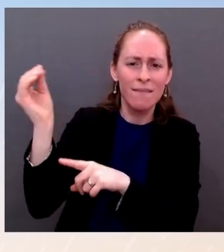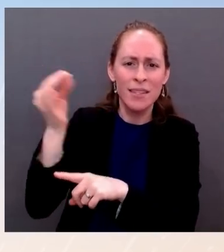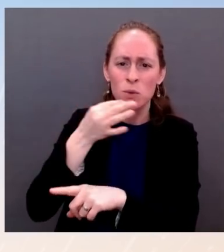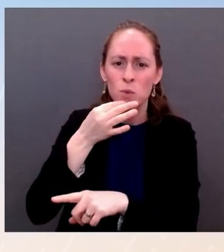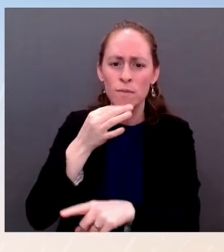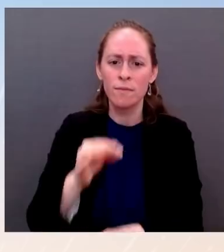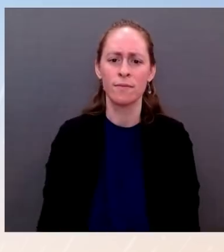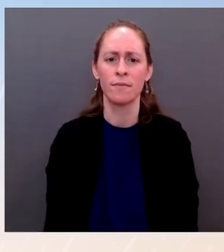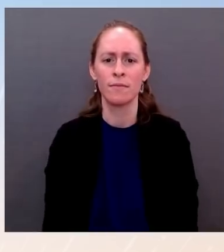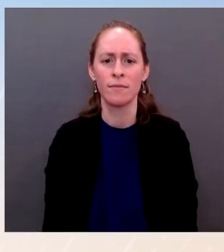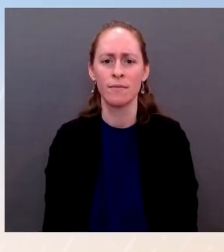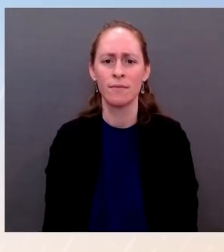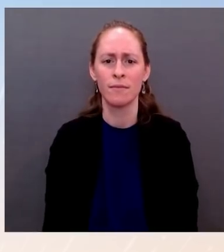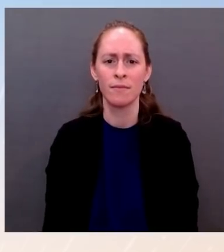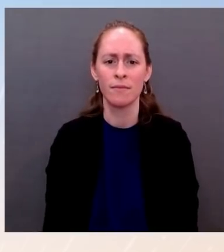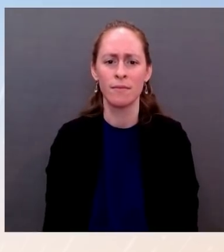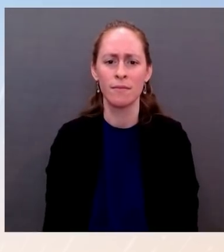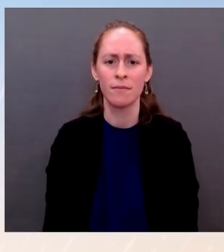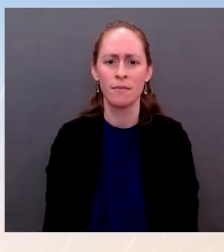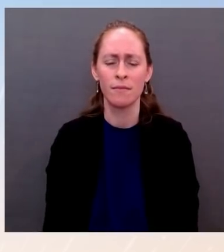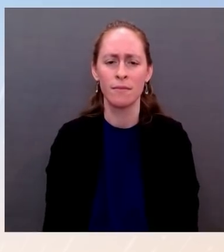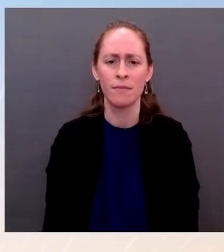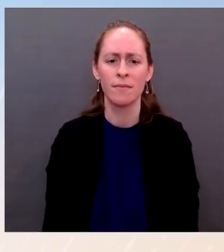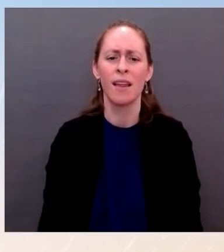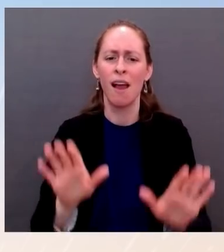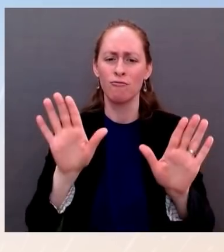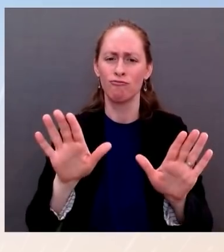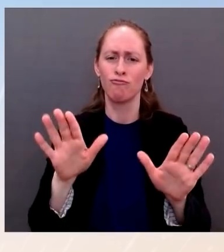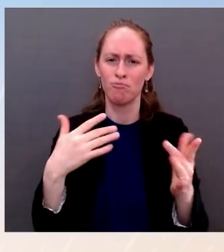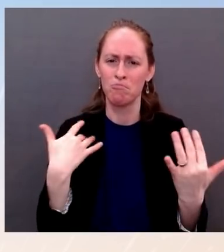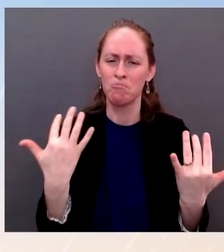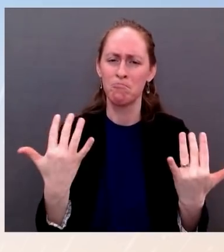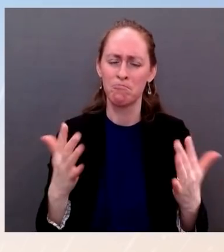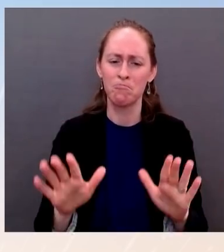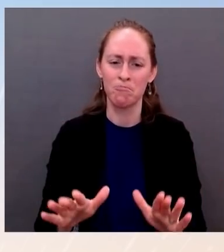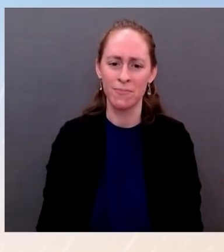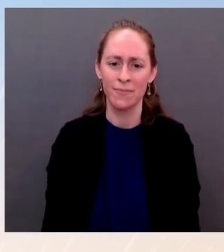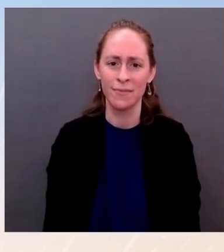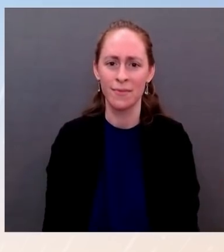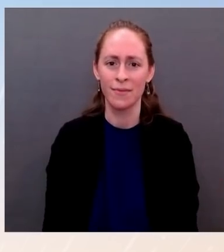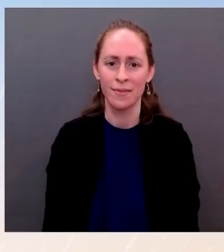Mr. Sullivan: Okay. Yeah, all right. The Press: Thank you, Jake. I'll wait until people get out. Mr. Sullivan: Okay.